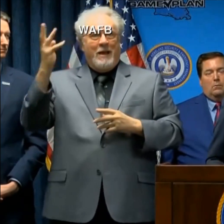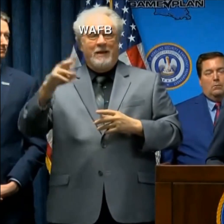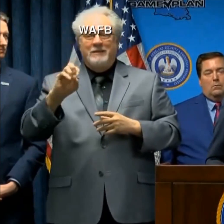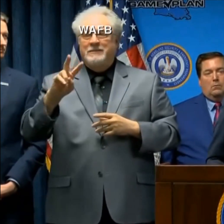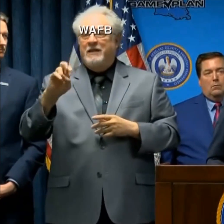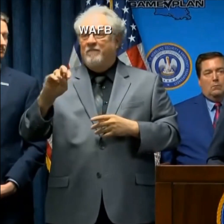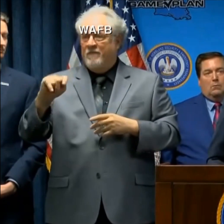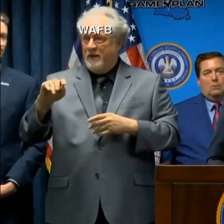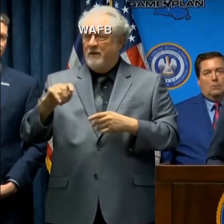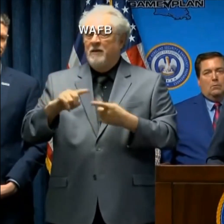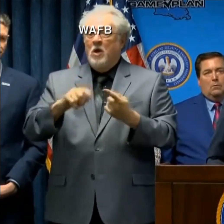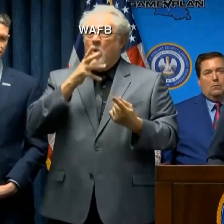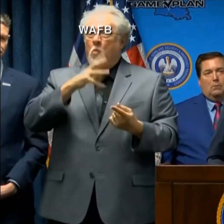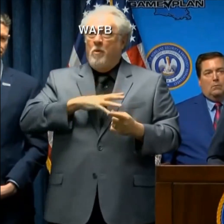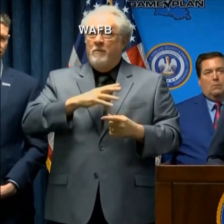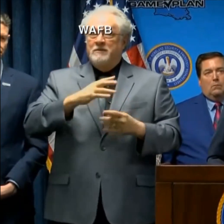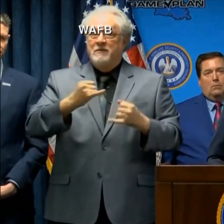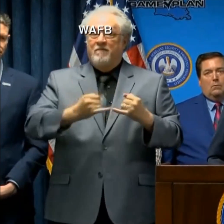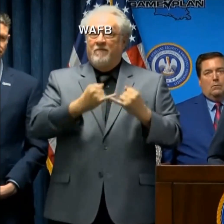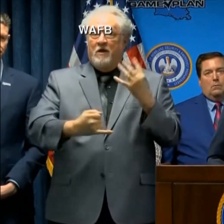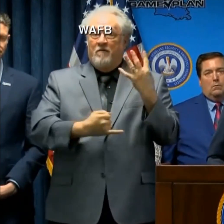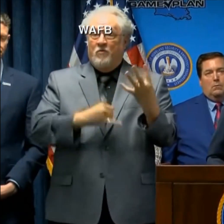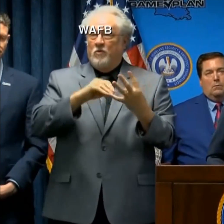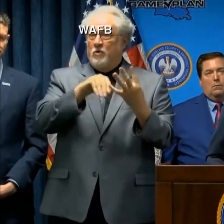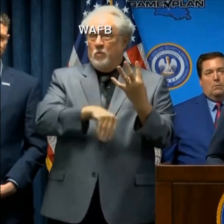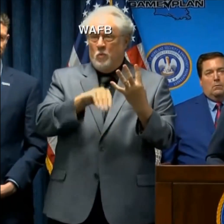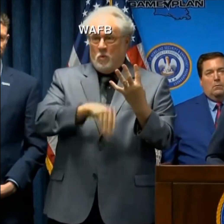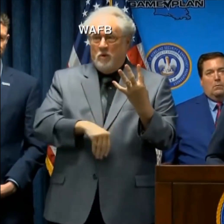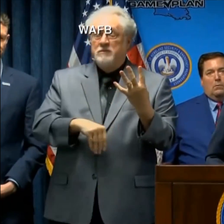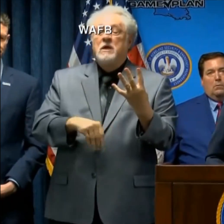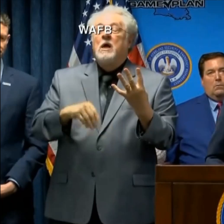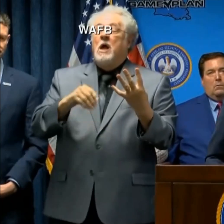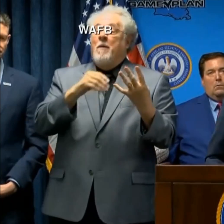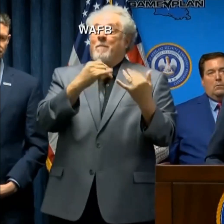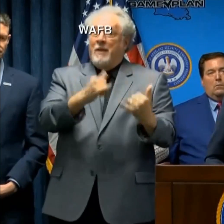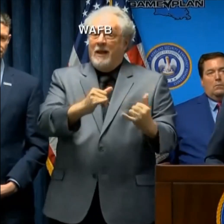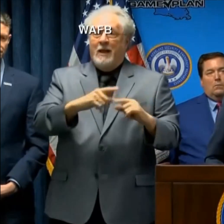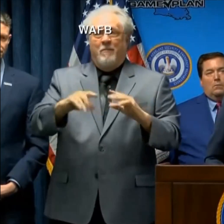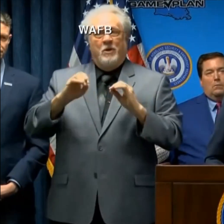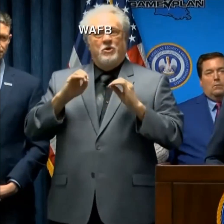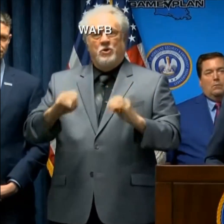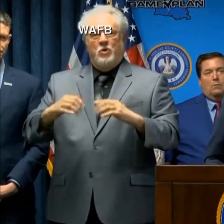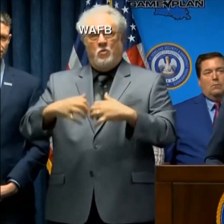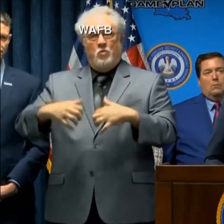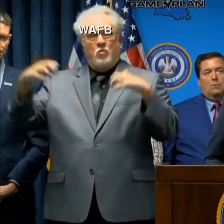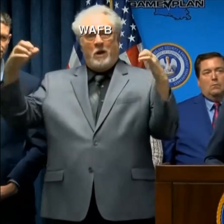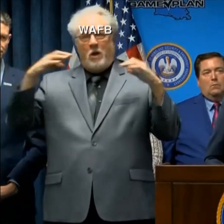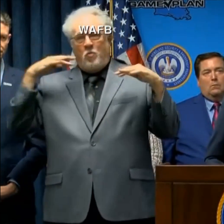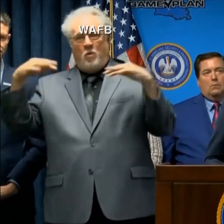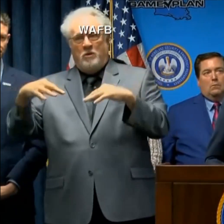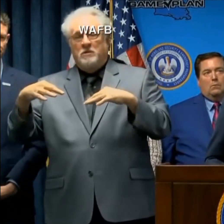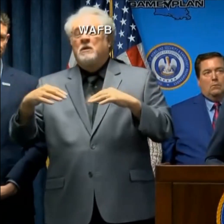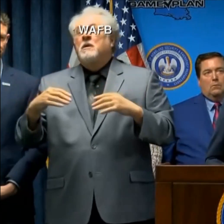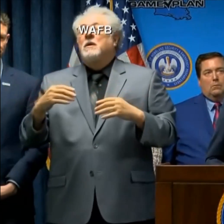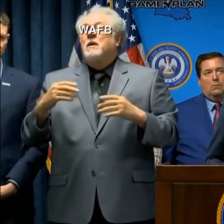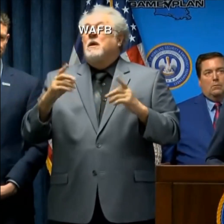Women's Final Four in New Orleans but as facts become though and the situation